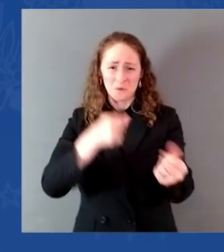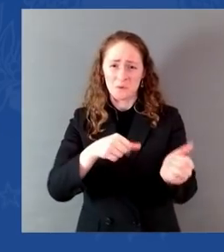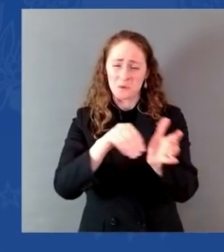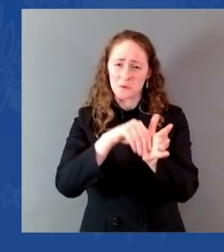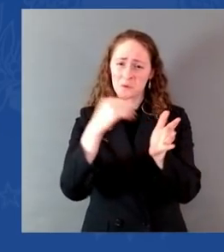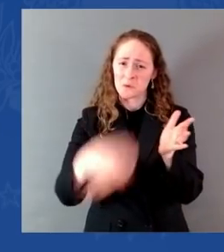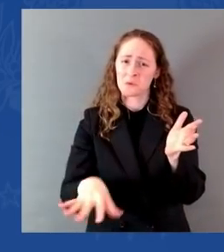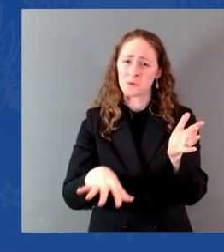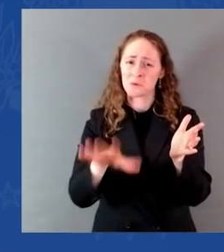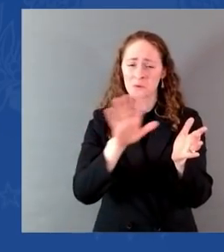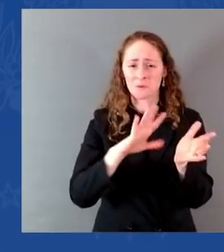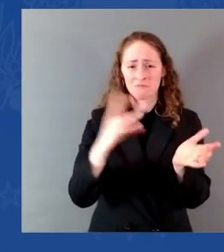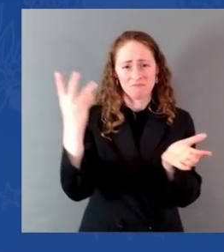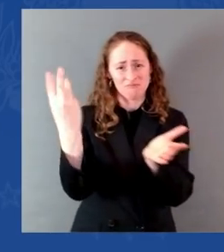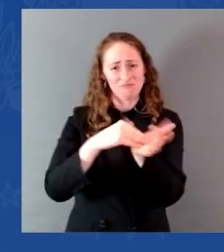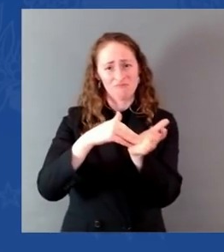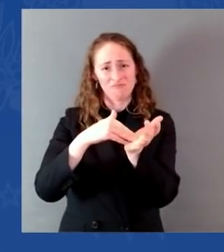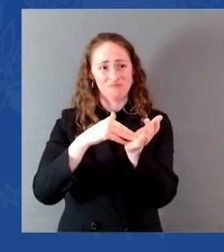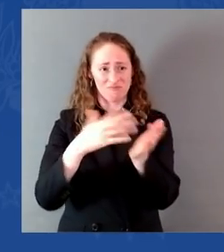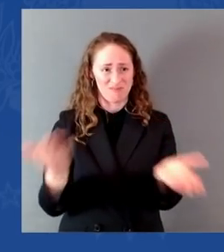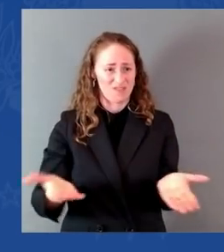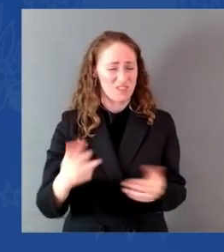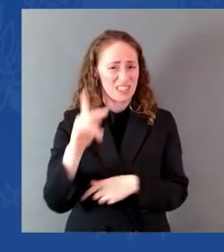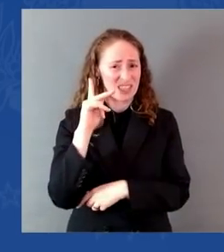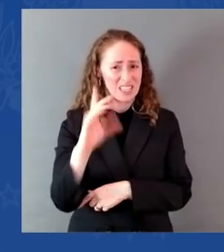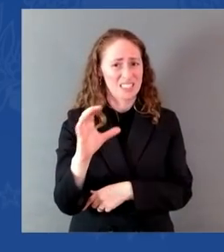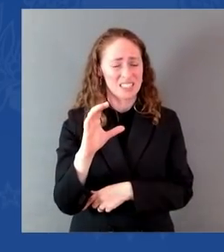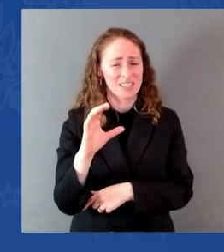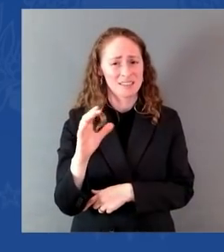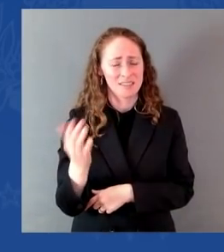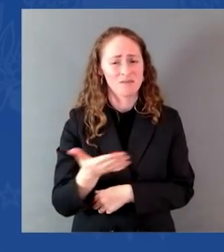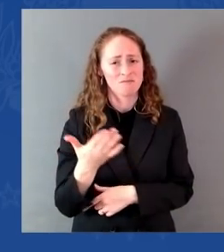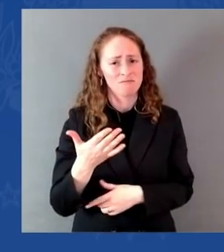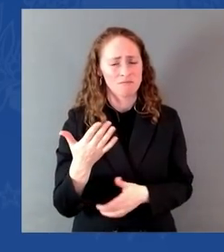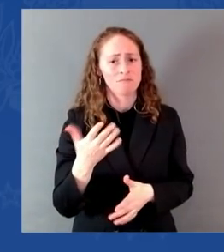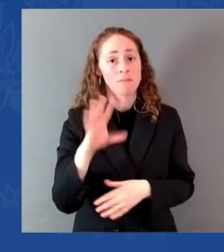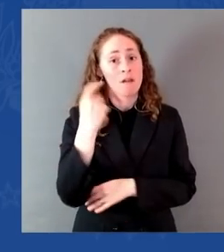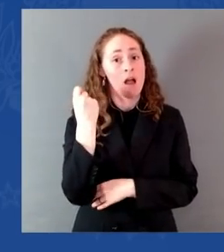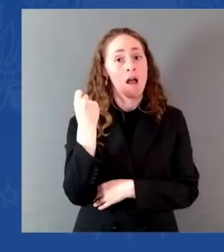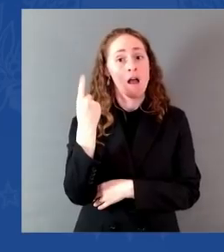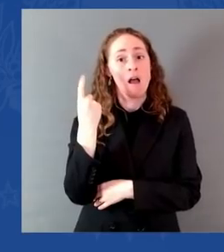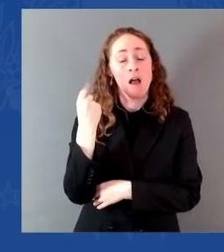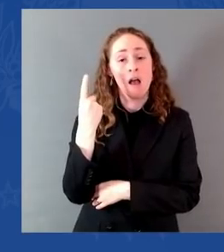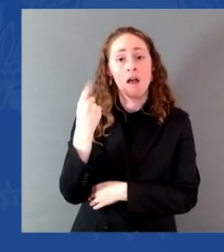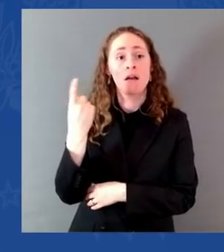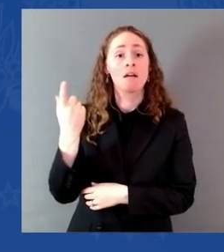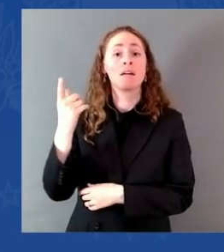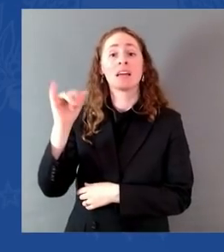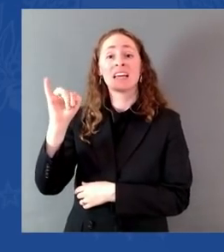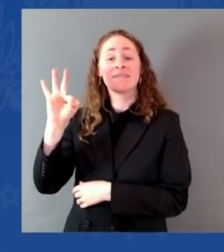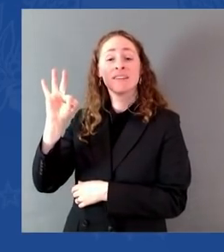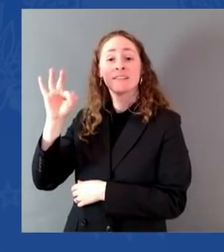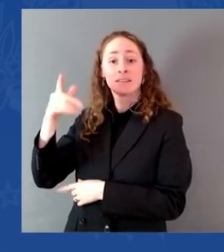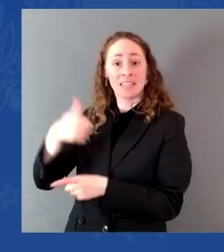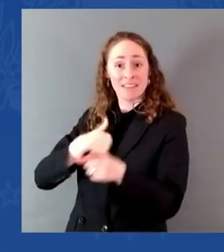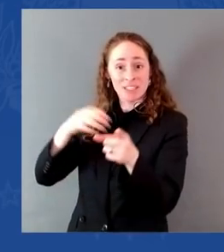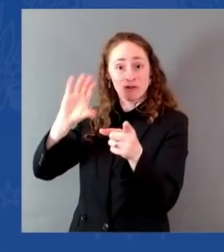it's more like $22,000 a year per child. Okay? It means that the average family with two young children